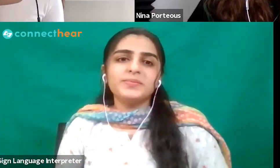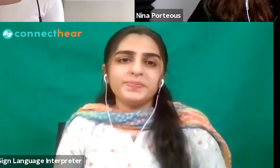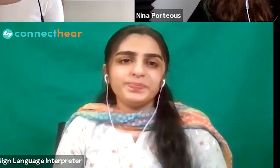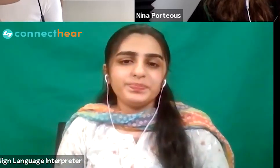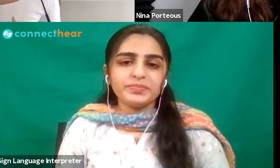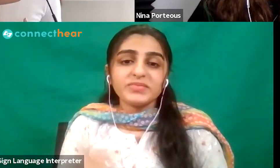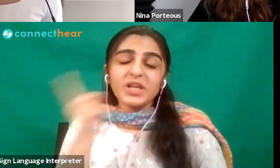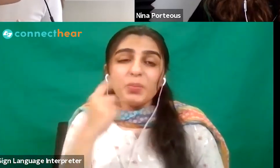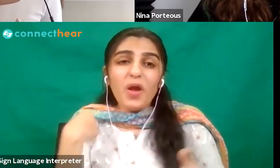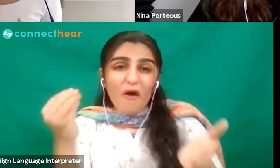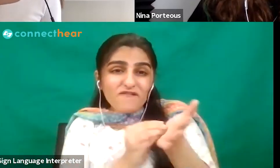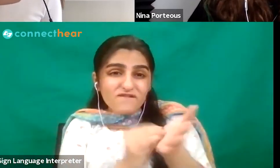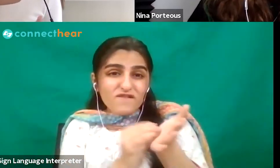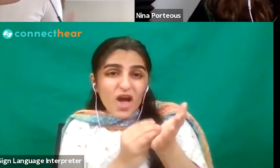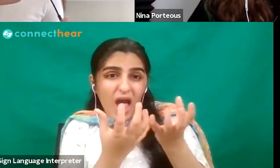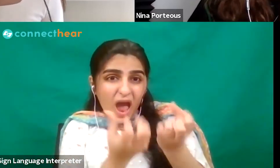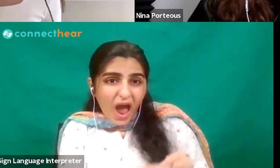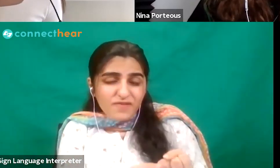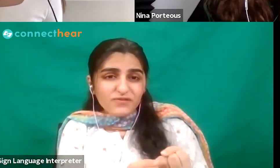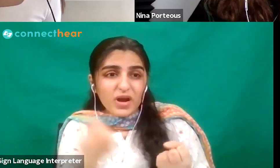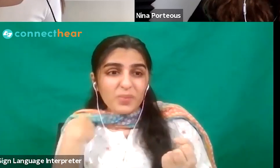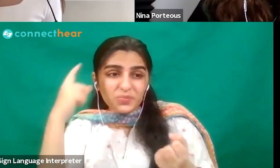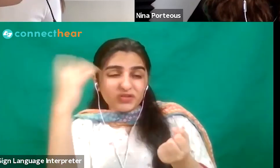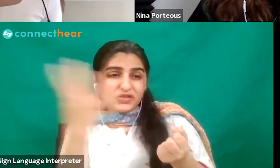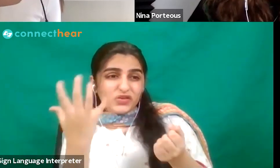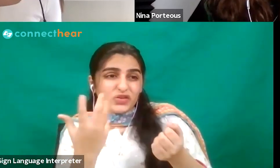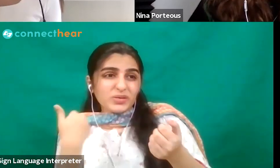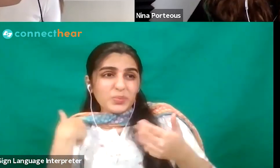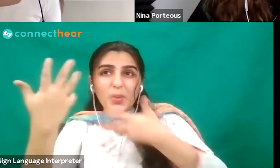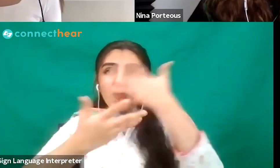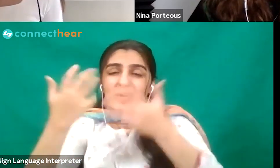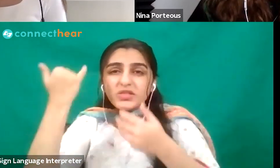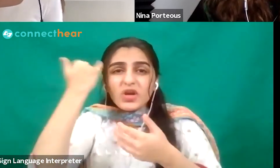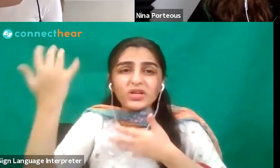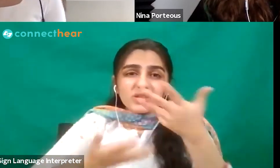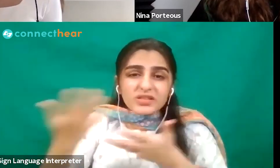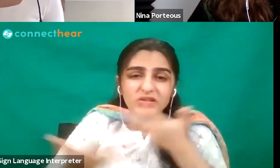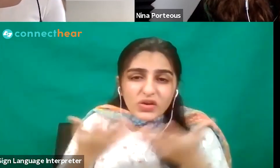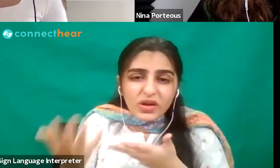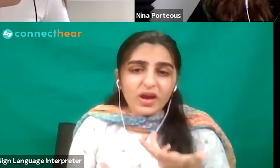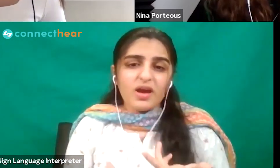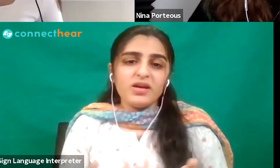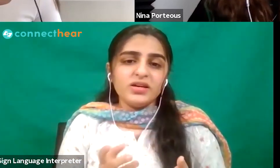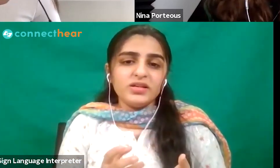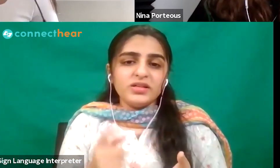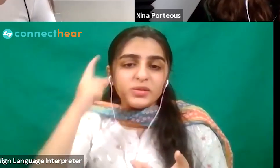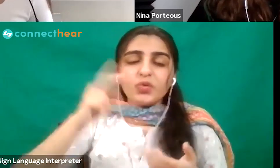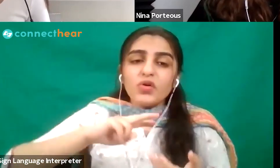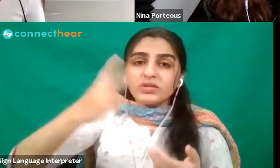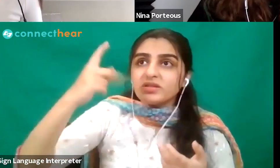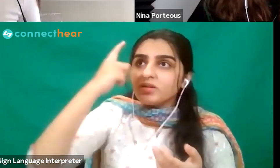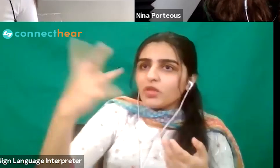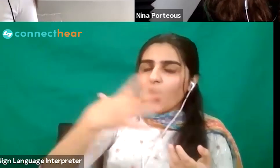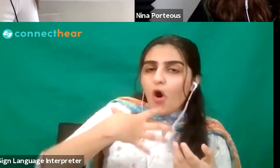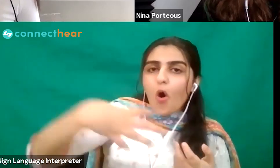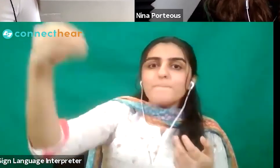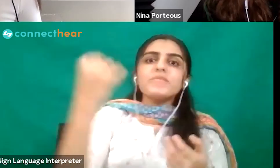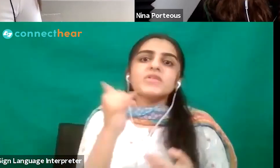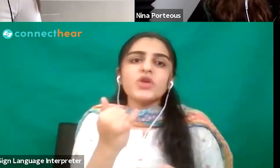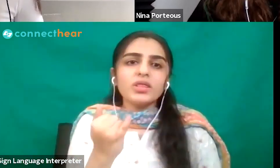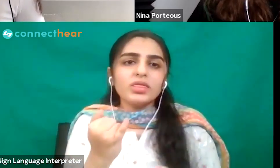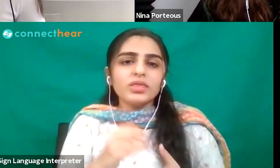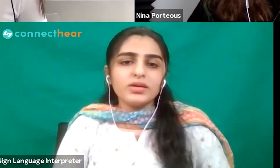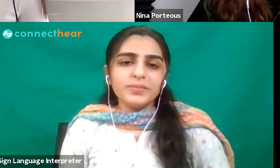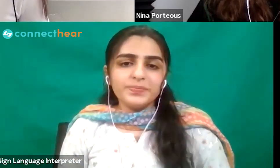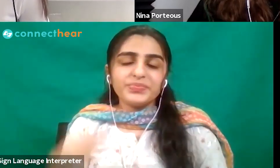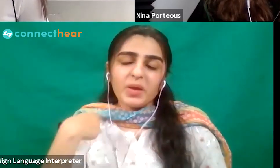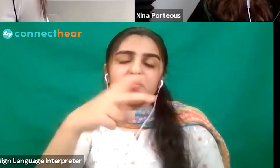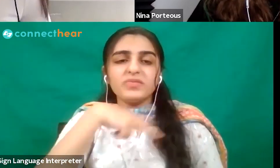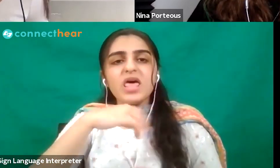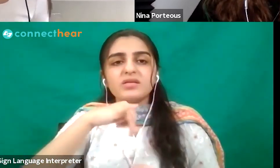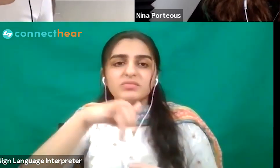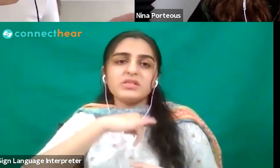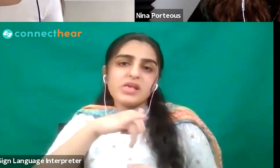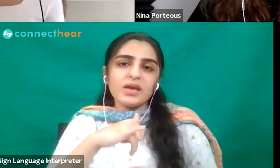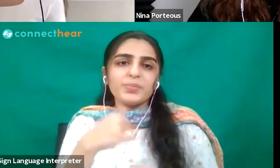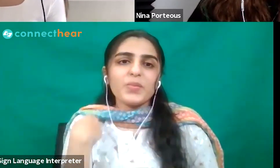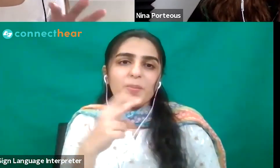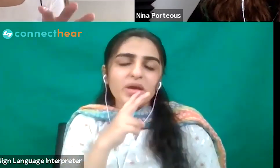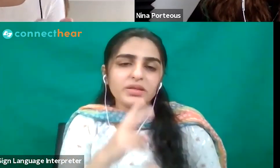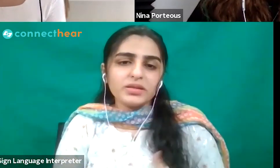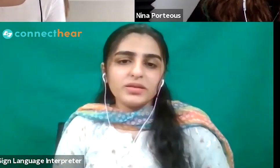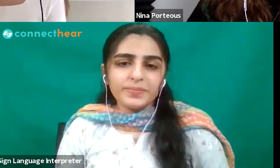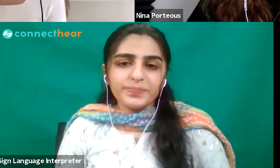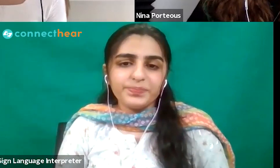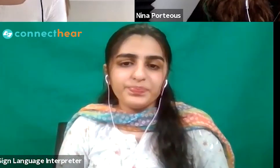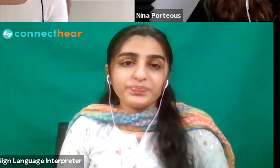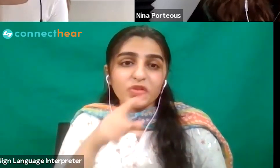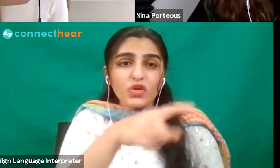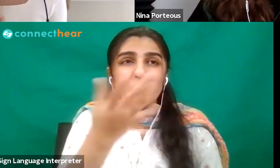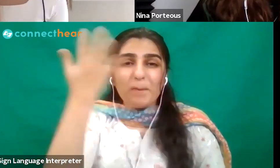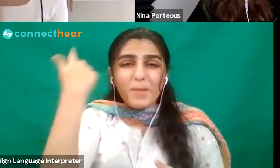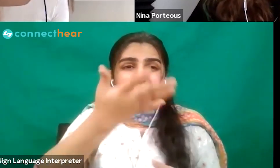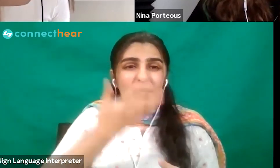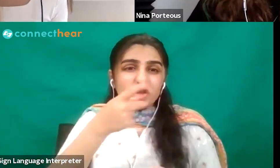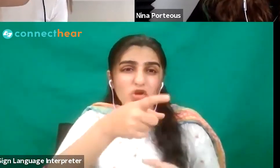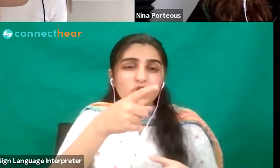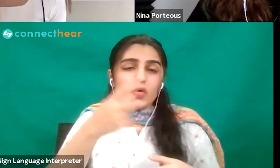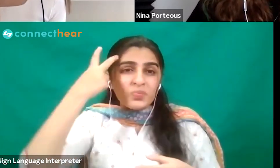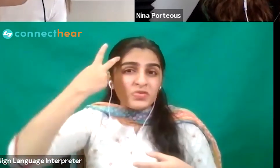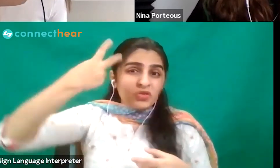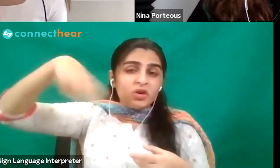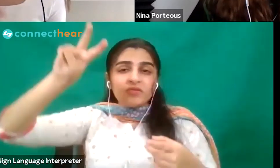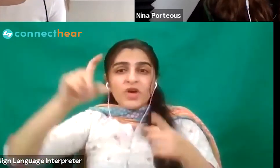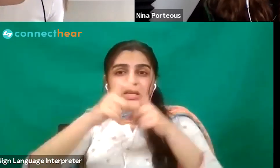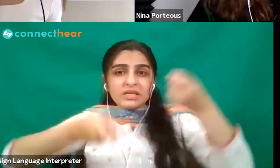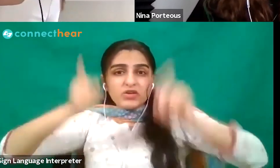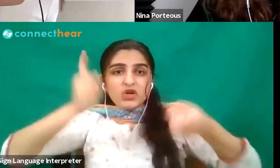See us that's how it was spotted, which is quite interesting. Actually, I found it quite interesting looking back now I'm just like, Oh, so that's quite interesting because I feel like I found out that my a hearing loss, and a similar sort of way.